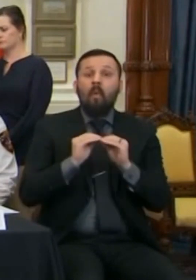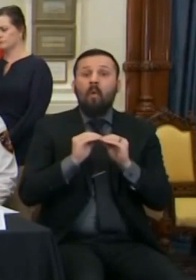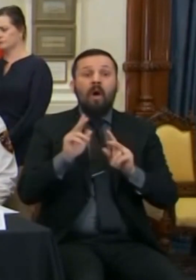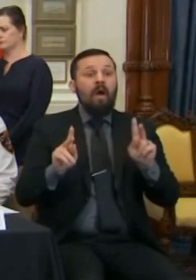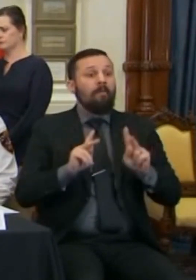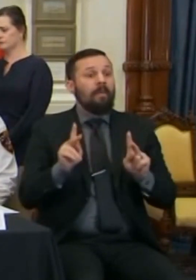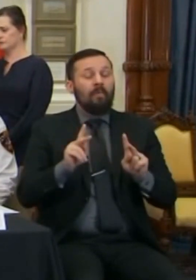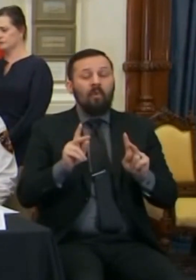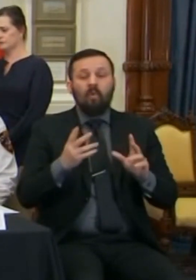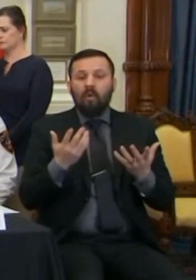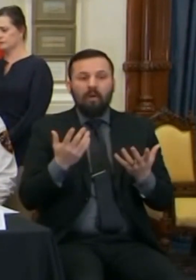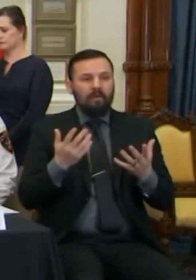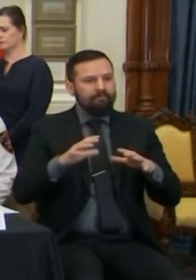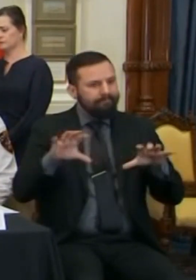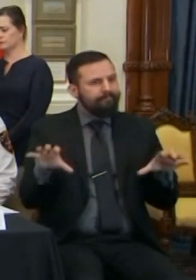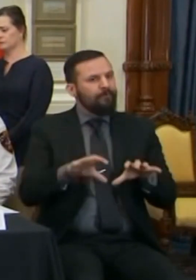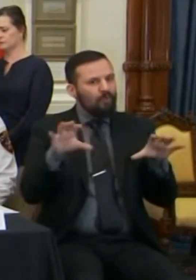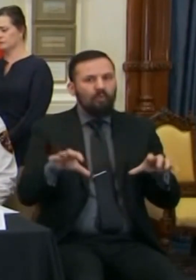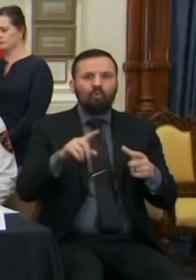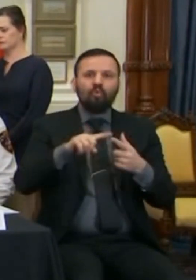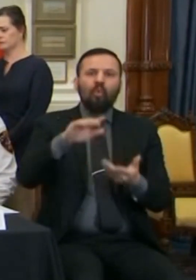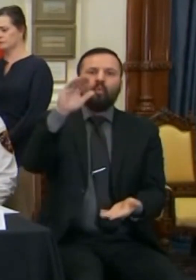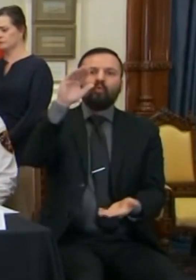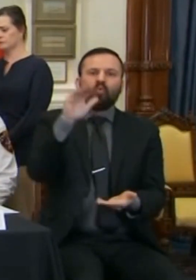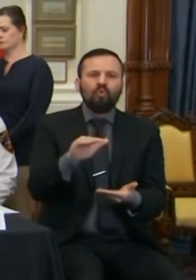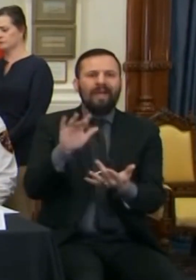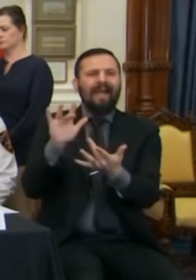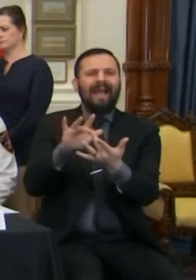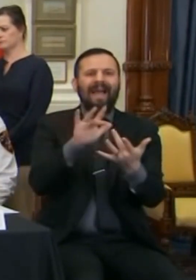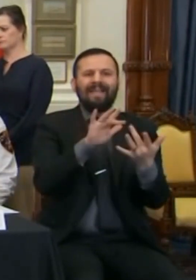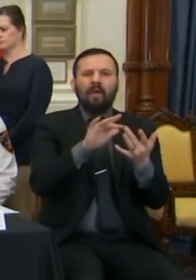reduce we do their public contact the sooner the